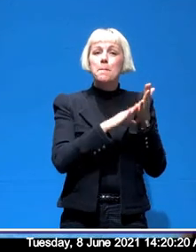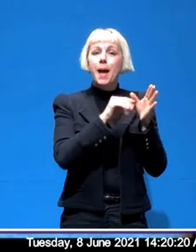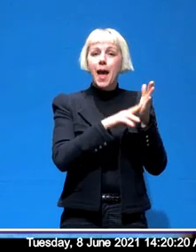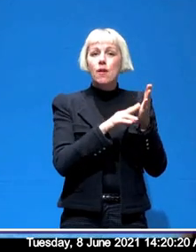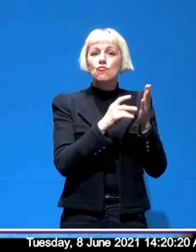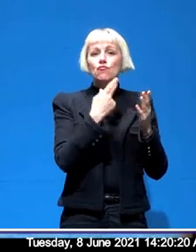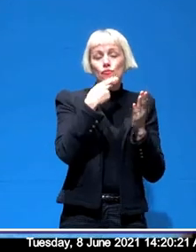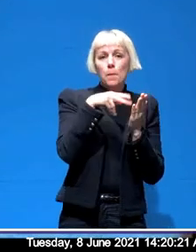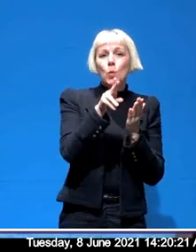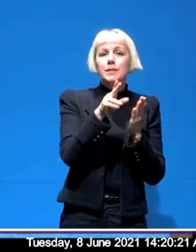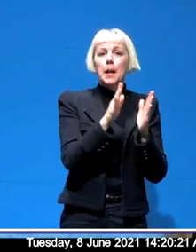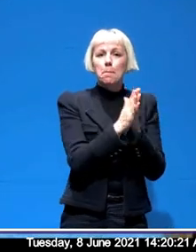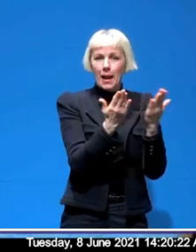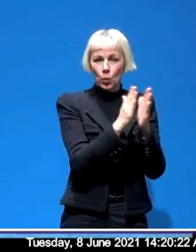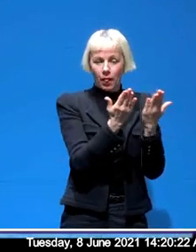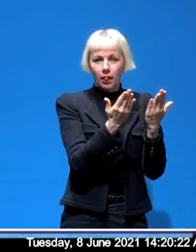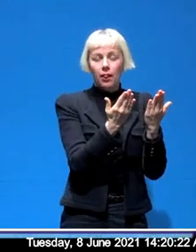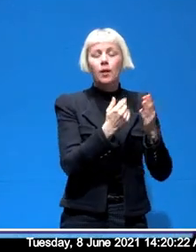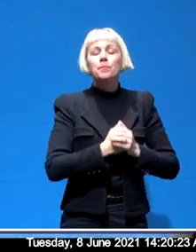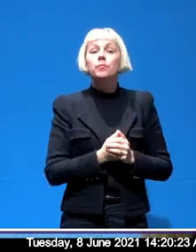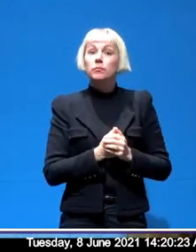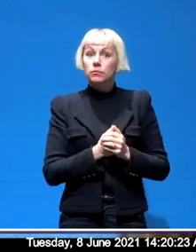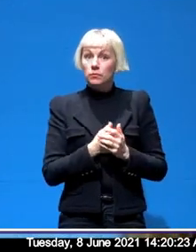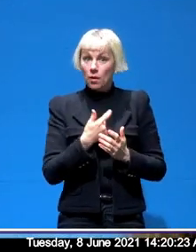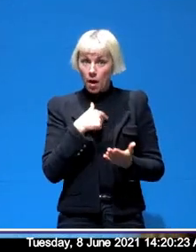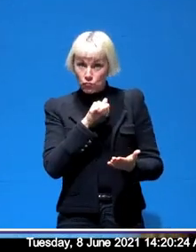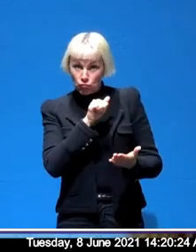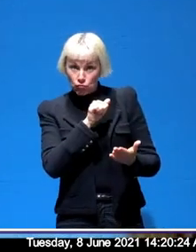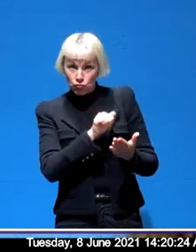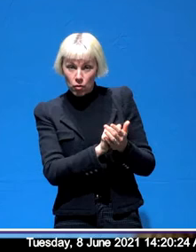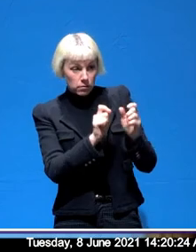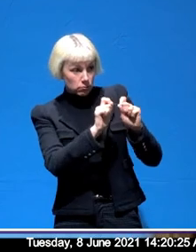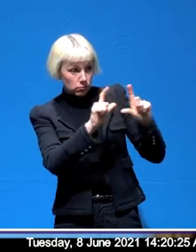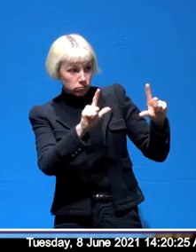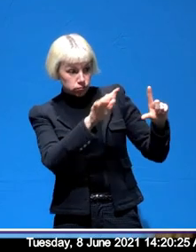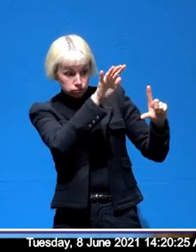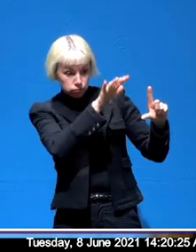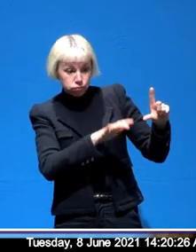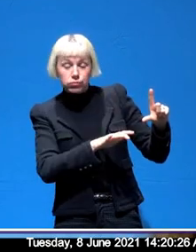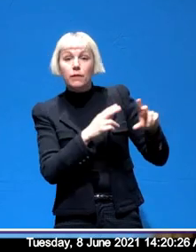Am I right in understanding that that captures all users of the RiskMan system?